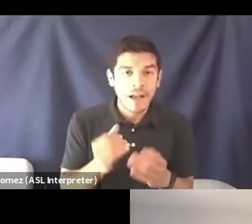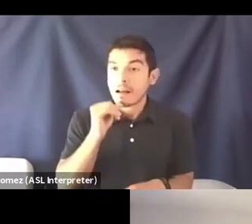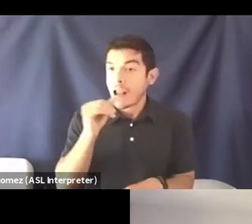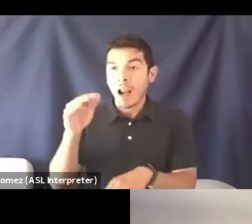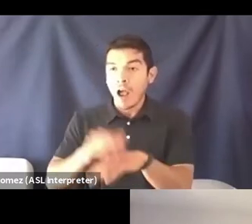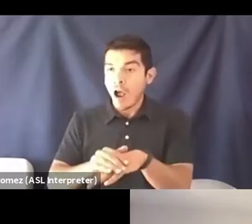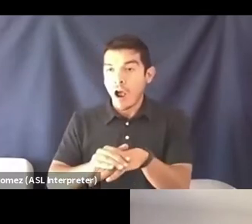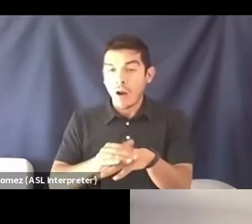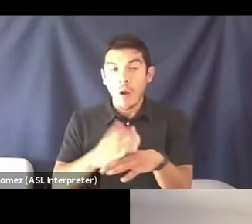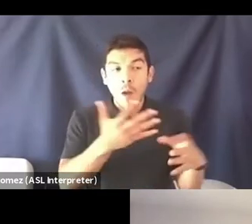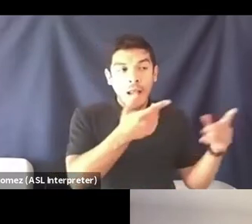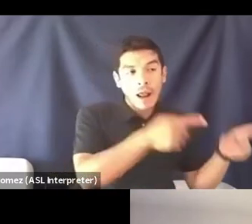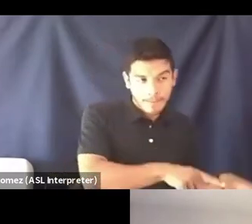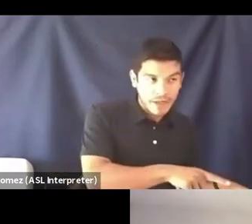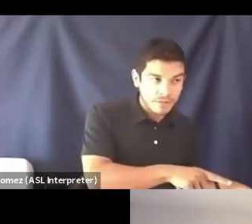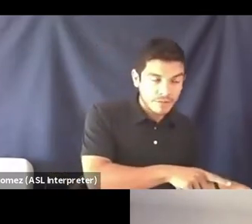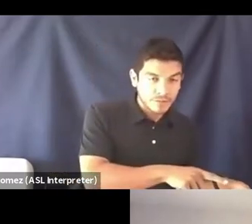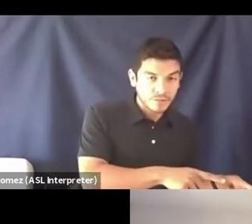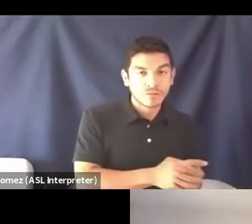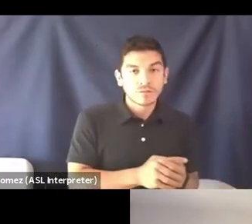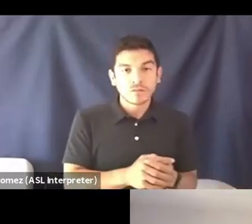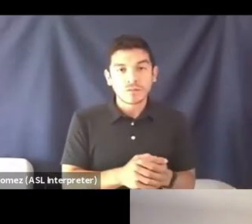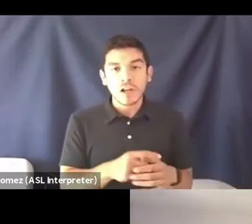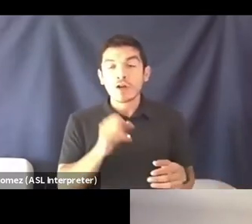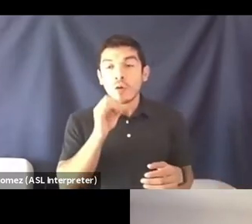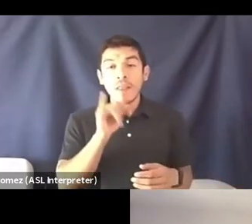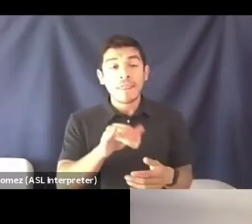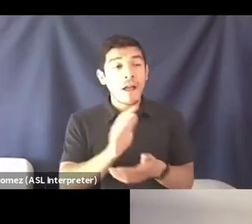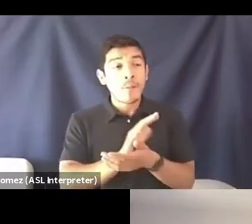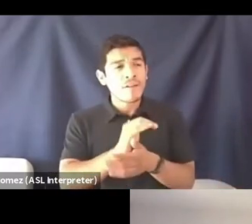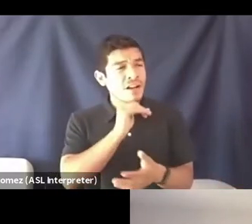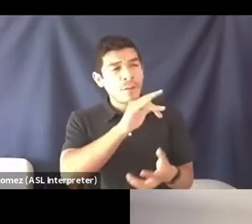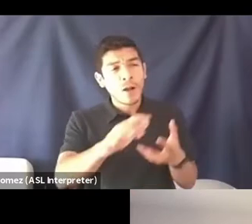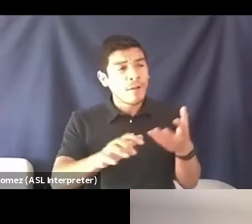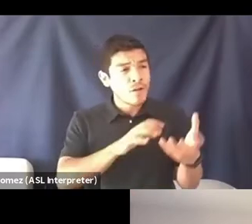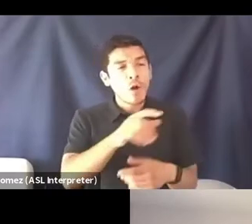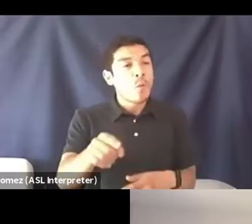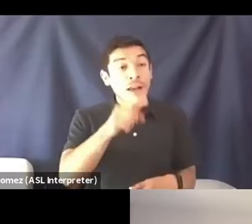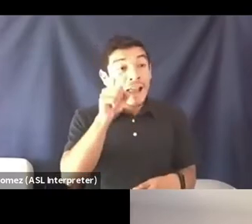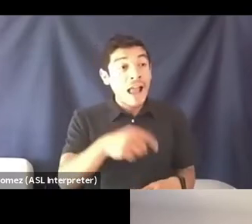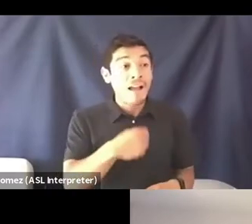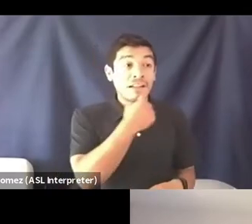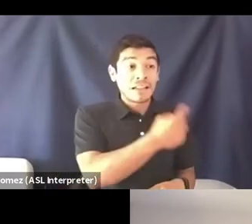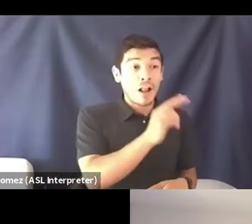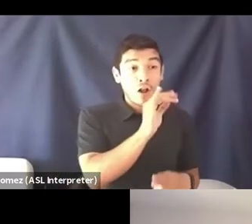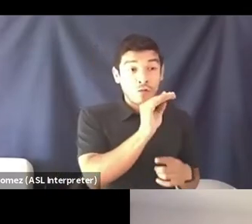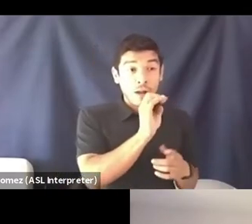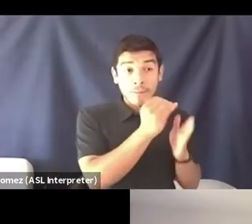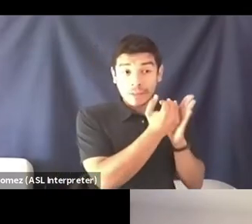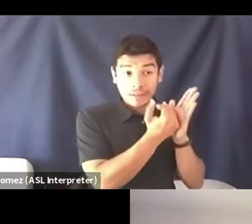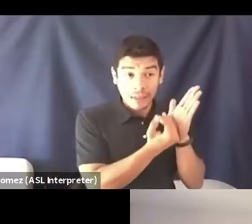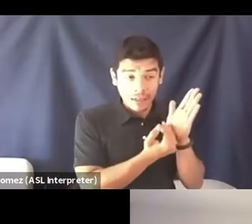I think we, just so the film wouldn't be confusing. We have to tell crime details, but we really didn't want